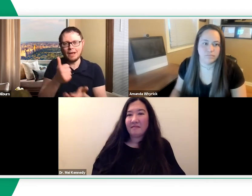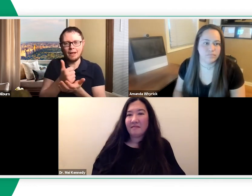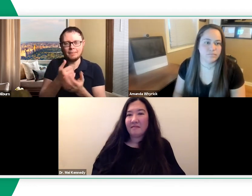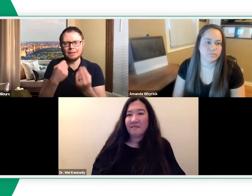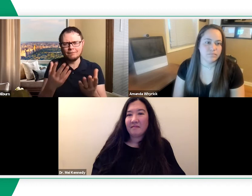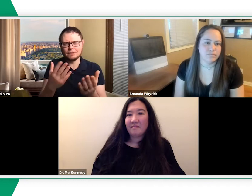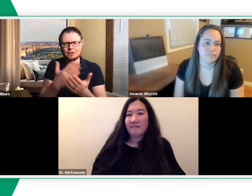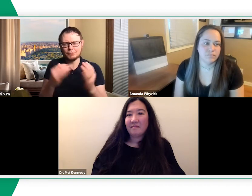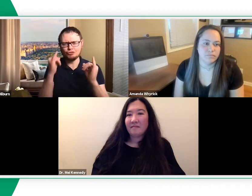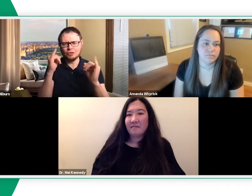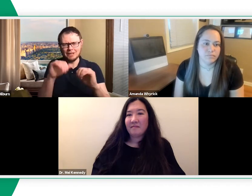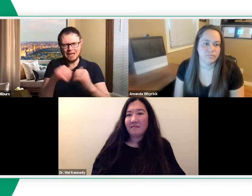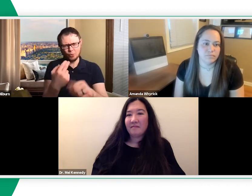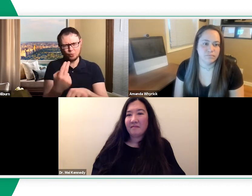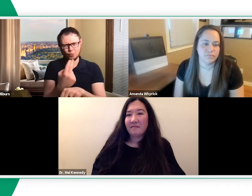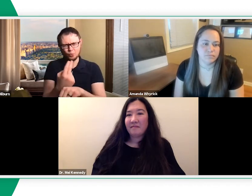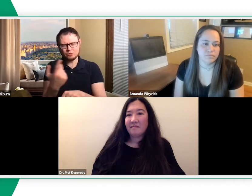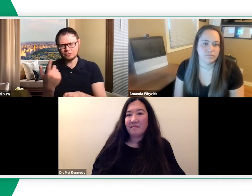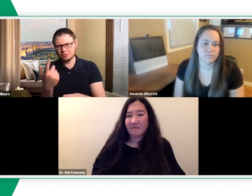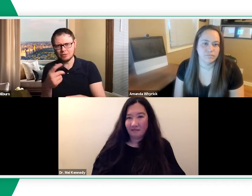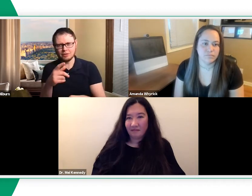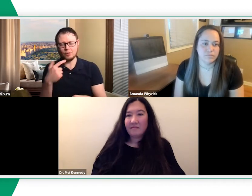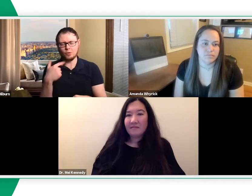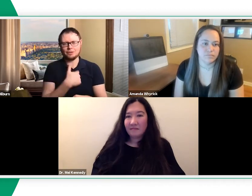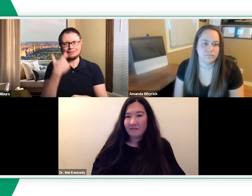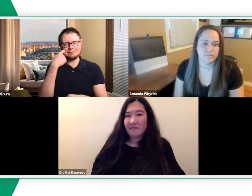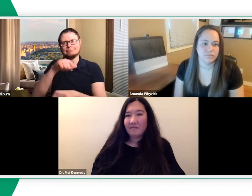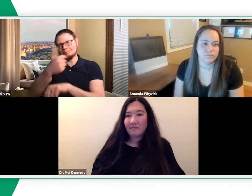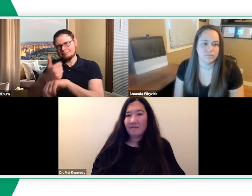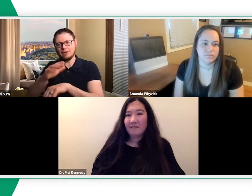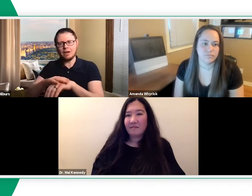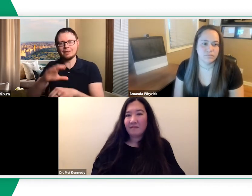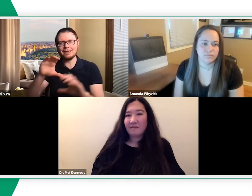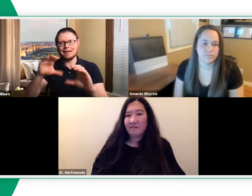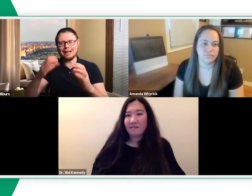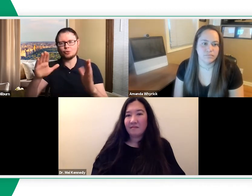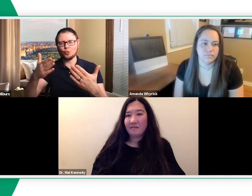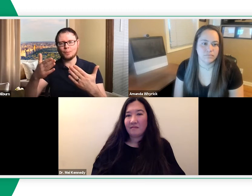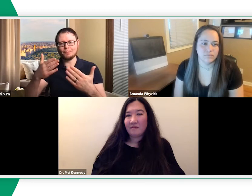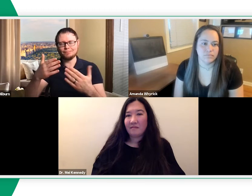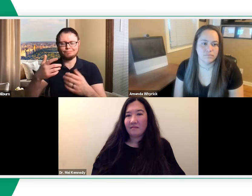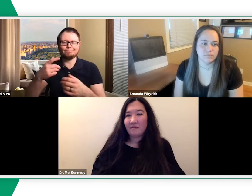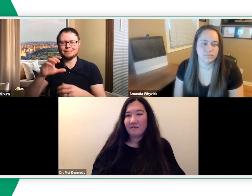No. Very exciting. Mei, can you give some instruction on how to use this?